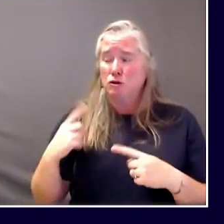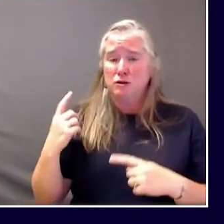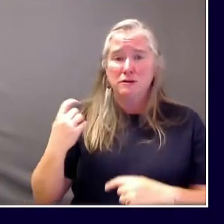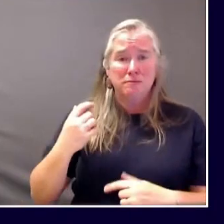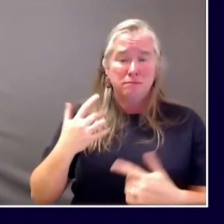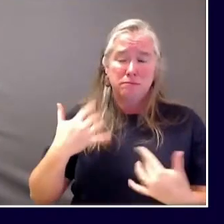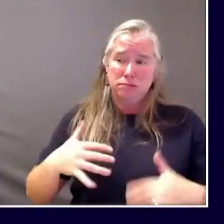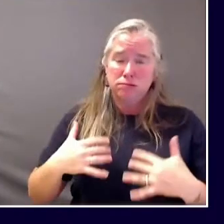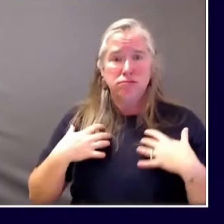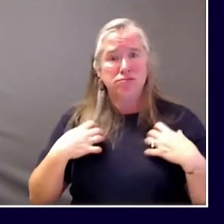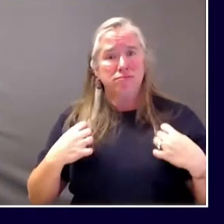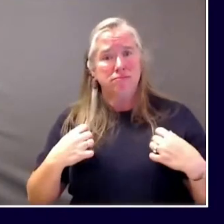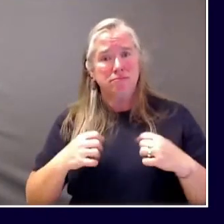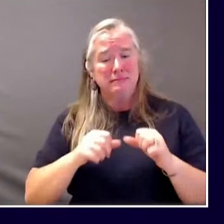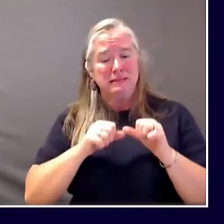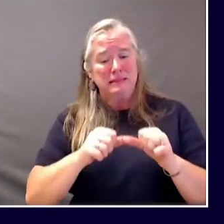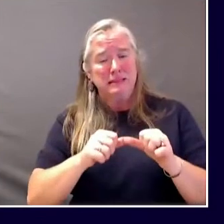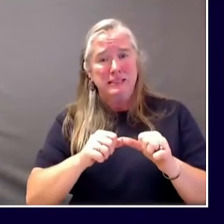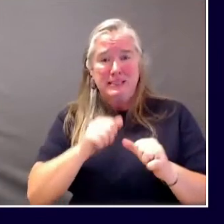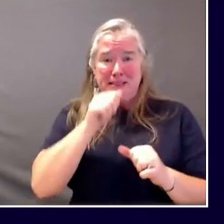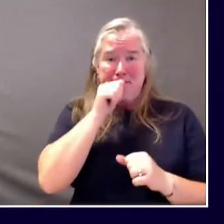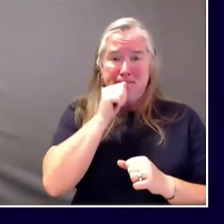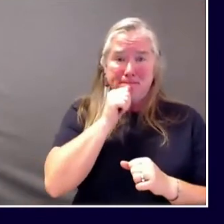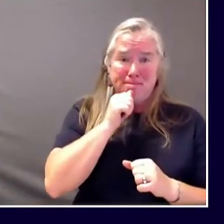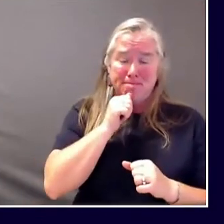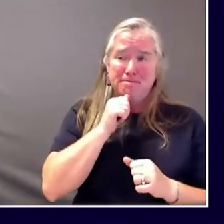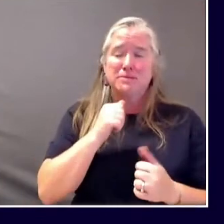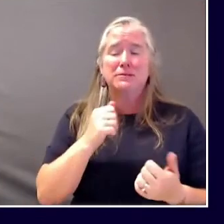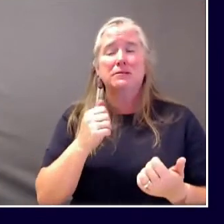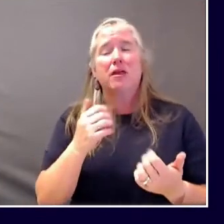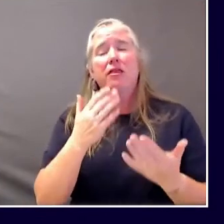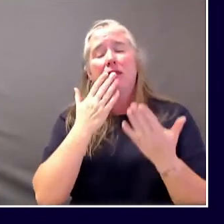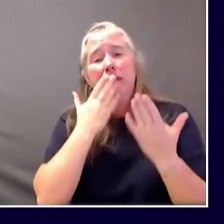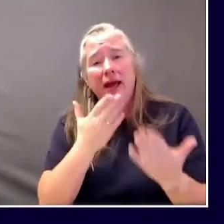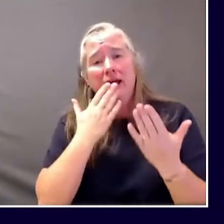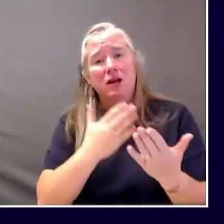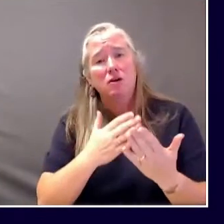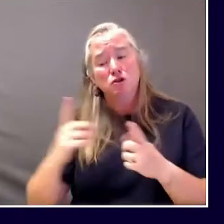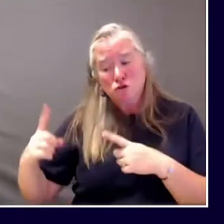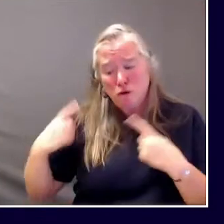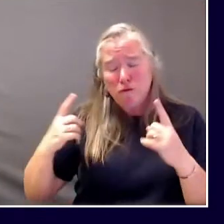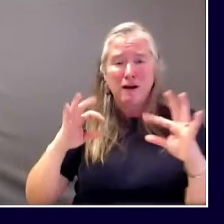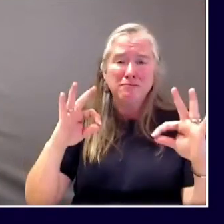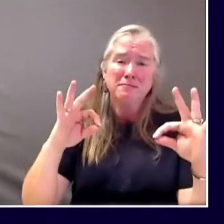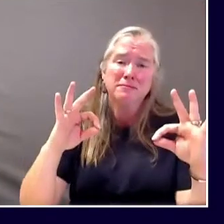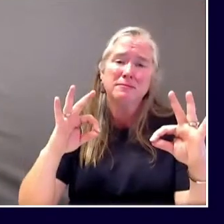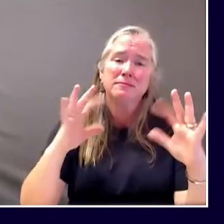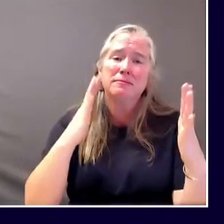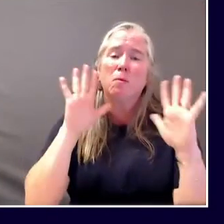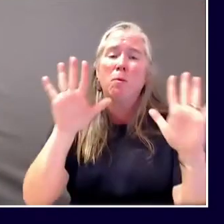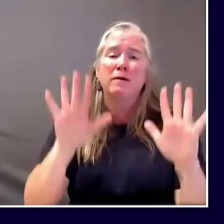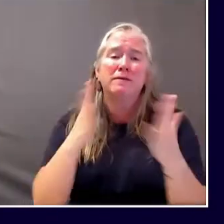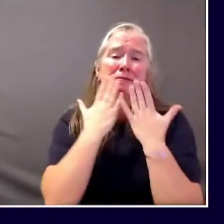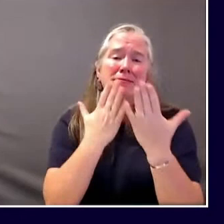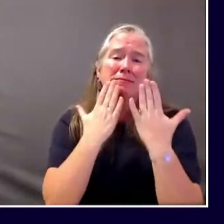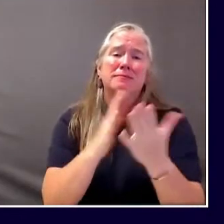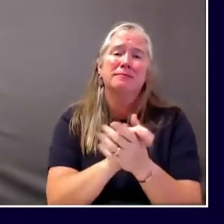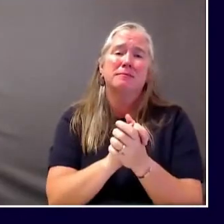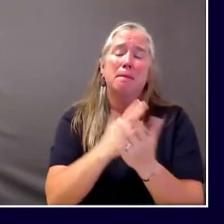current job being so incredibly